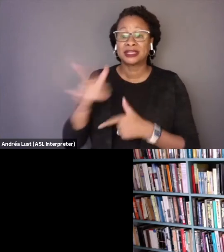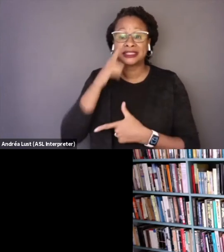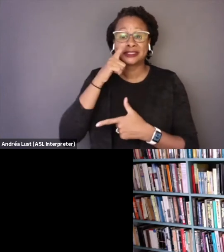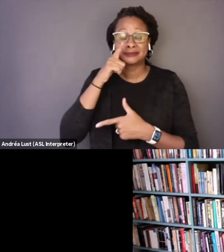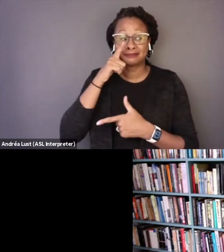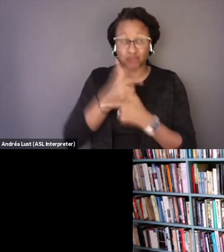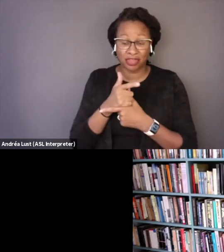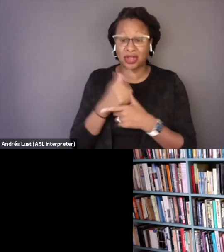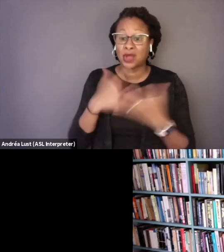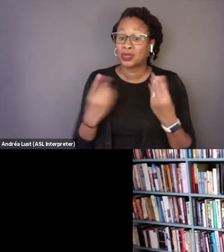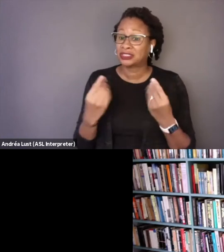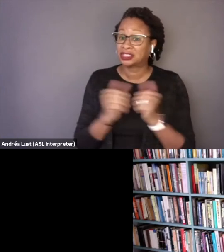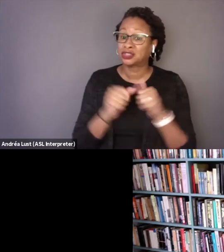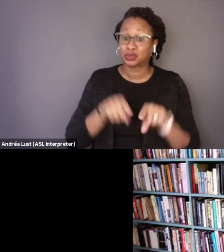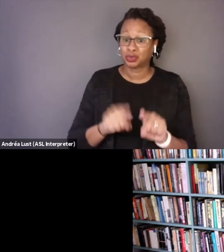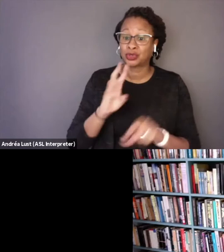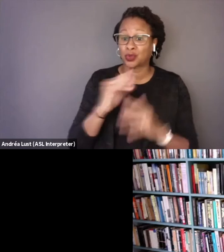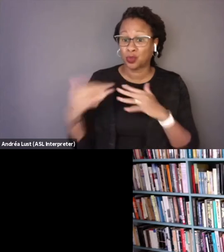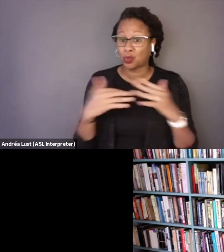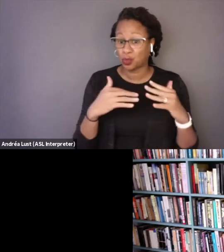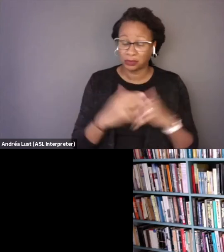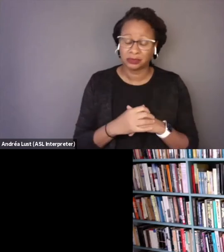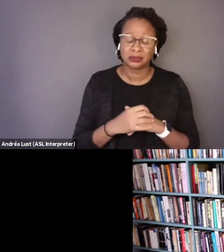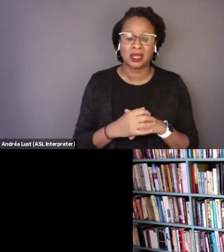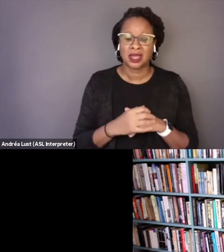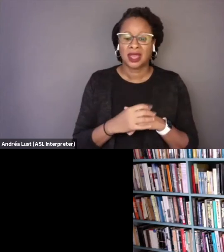the Vichy government in France, which was collaborating with the Nazis.